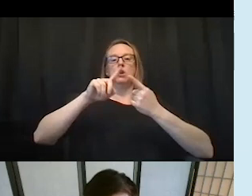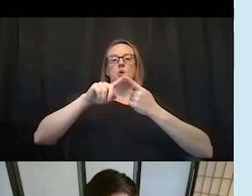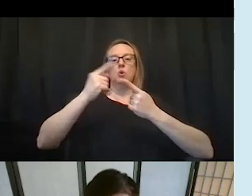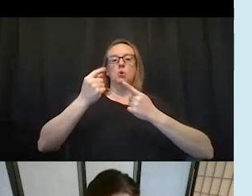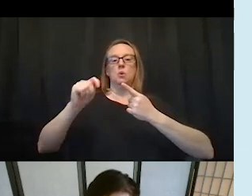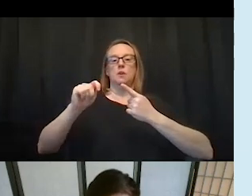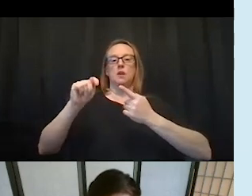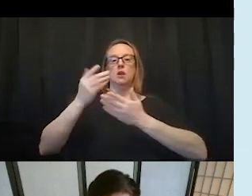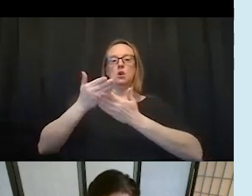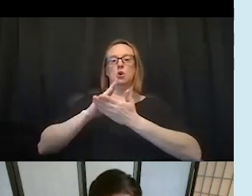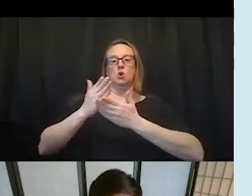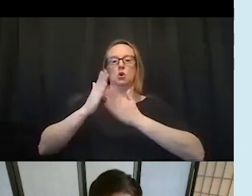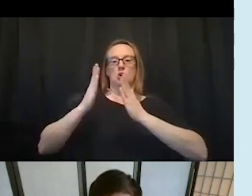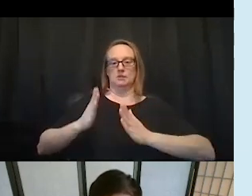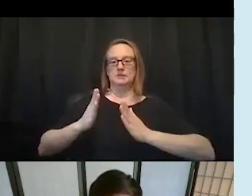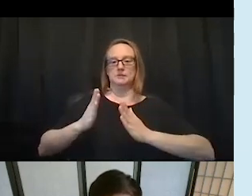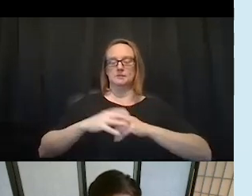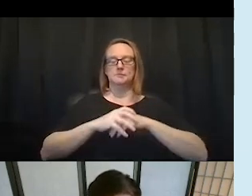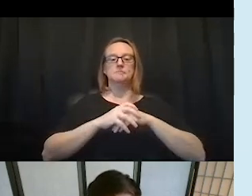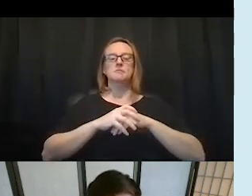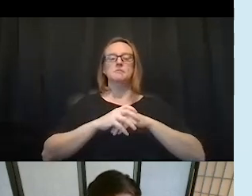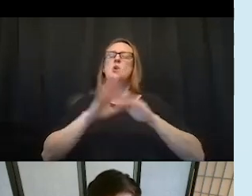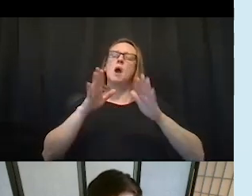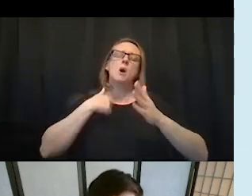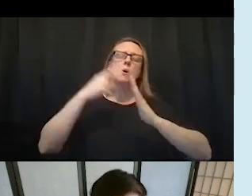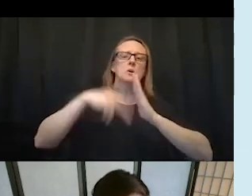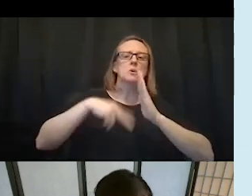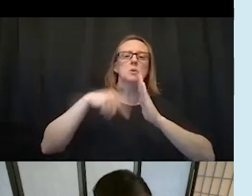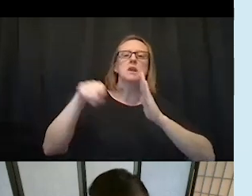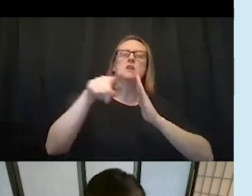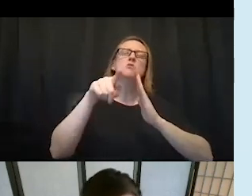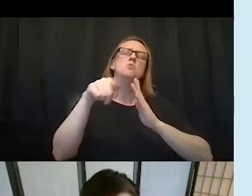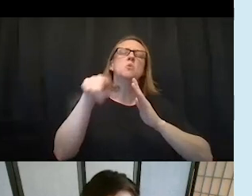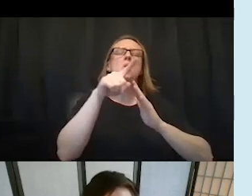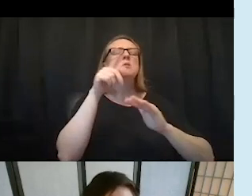the poem wash over you and just notice what you feel in your body as you listen or as you read.